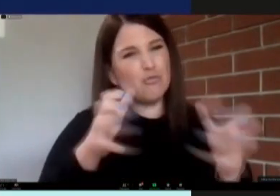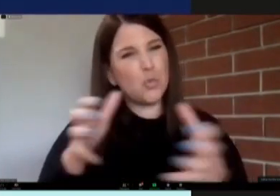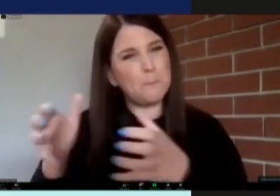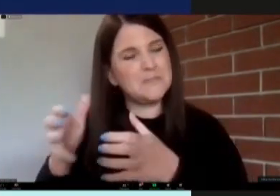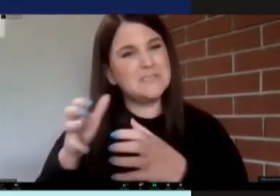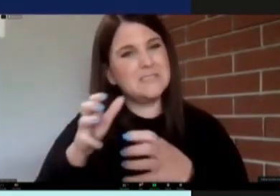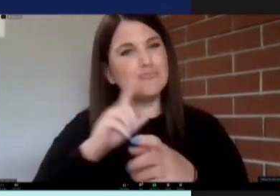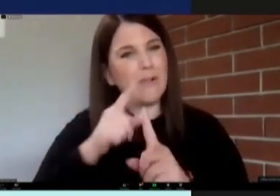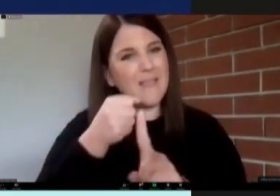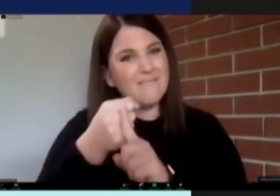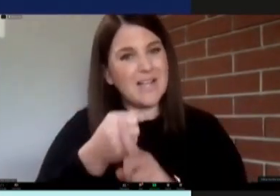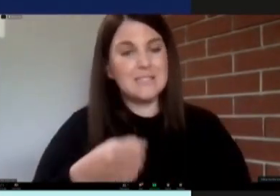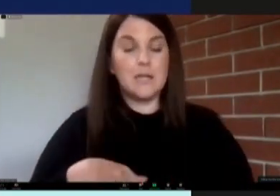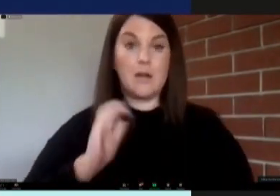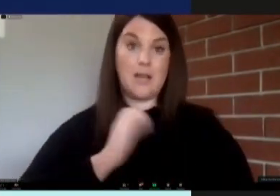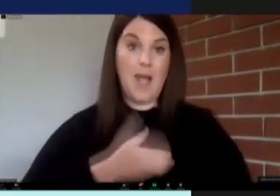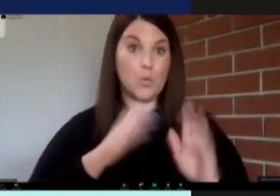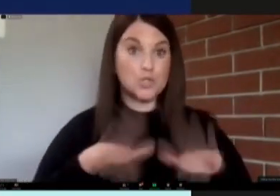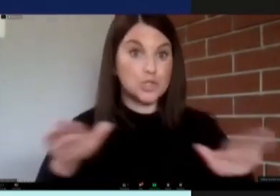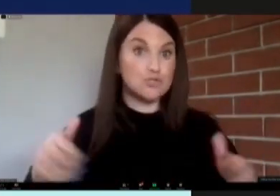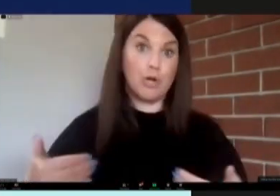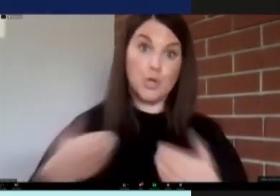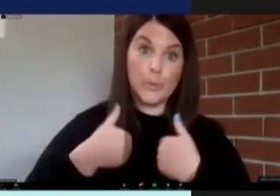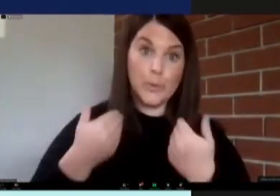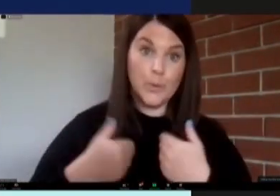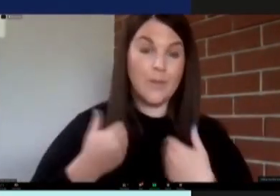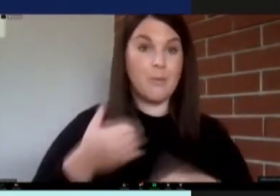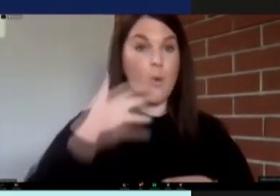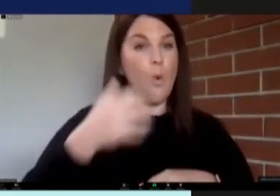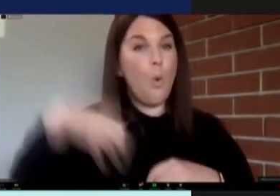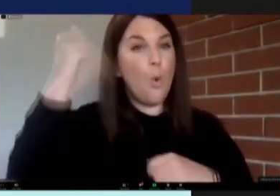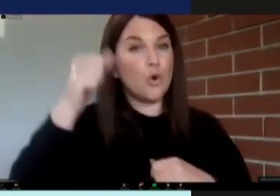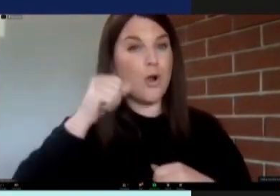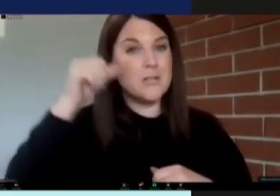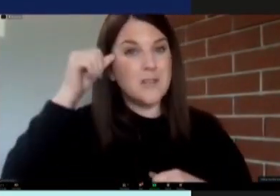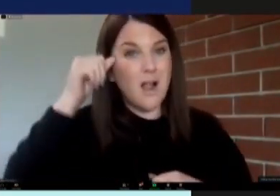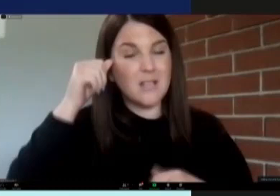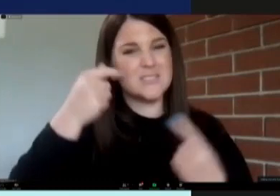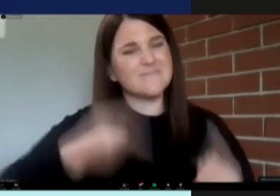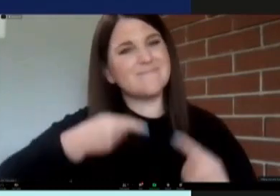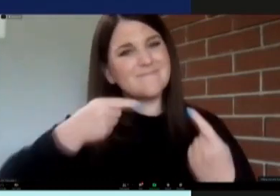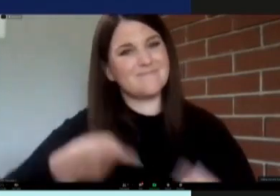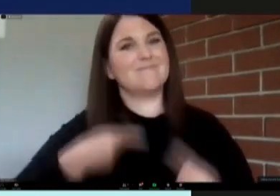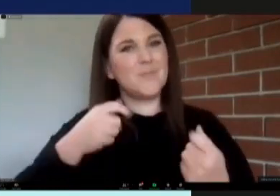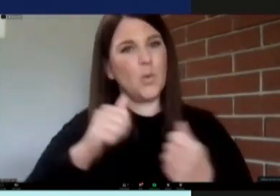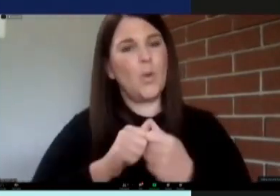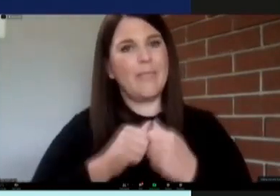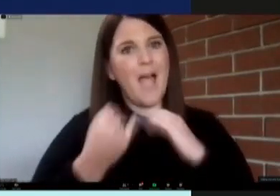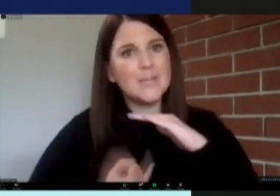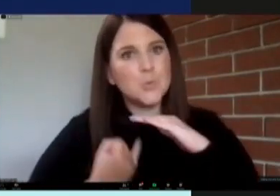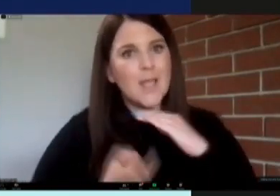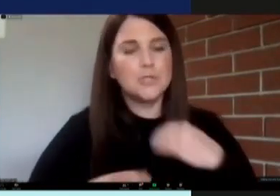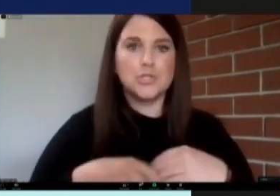Our children, youth, or older adults are grappling with social isolation with loneliness.